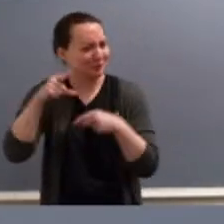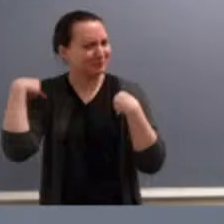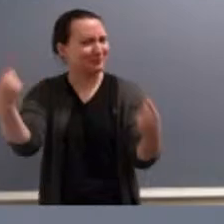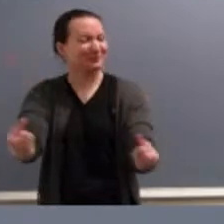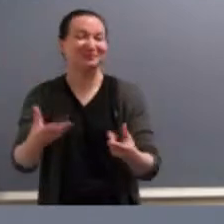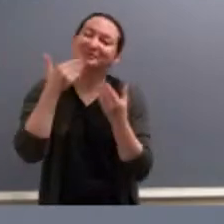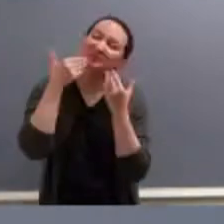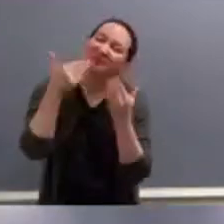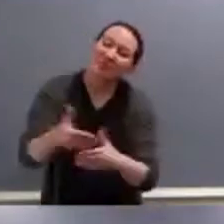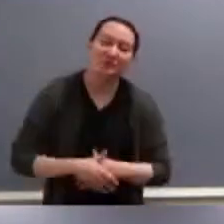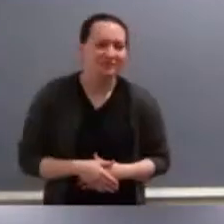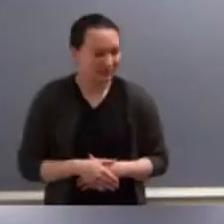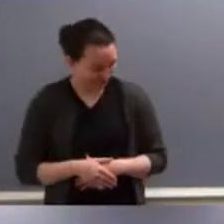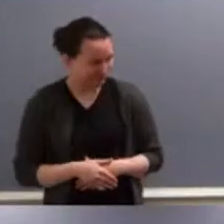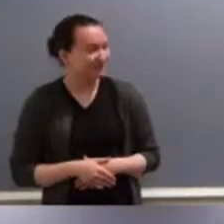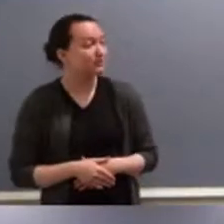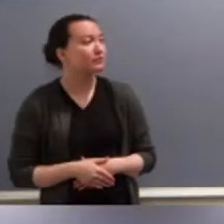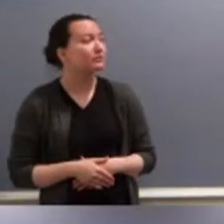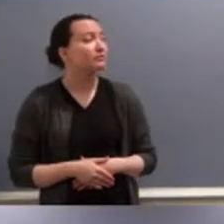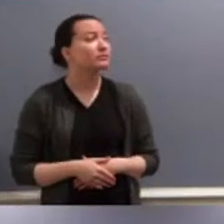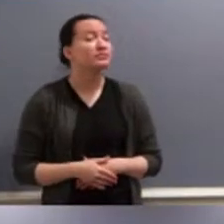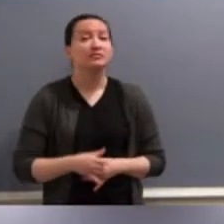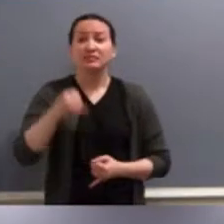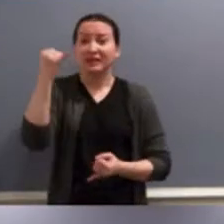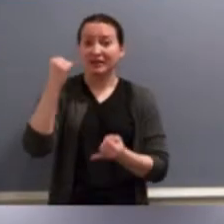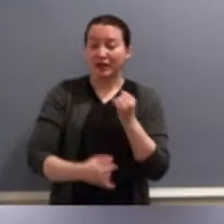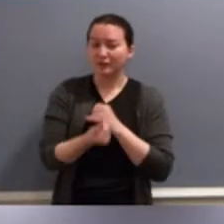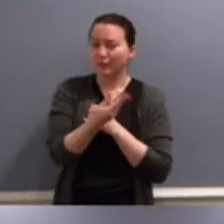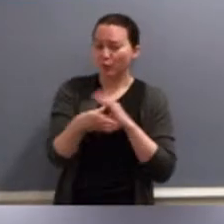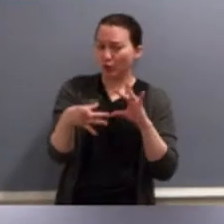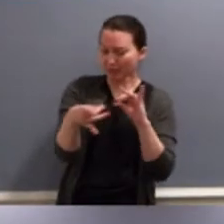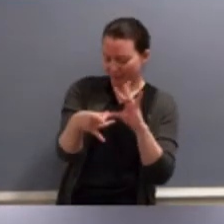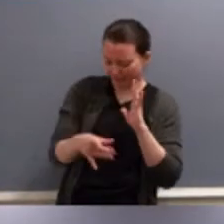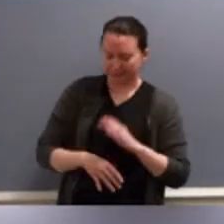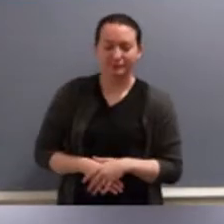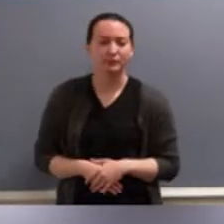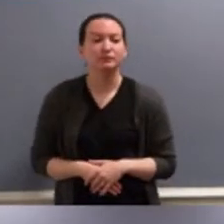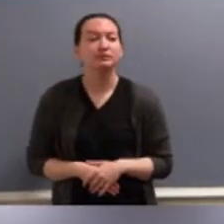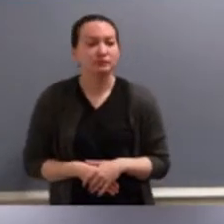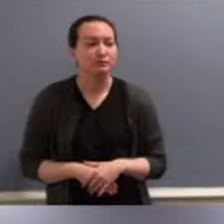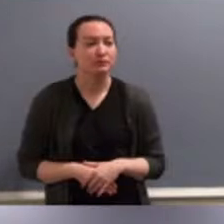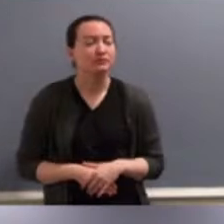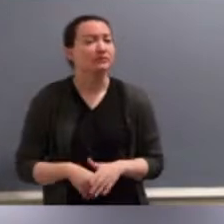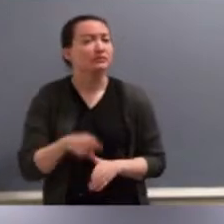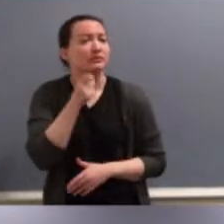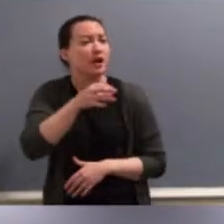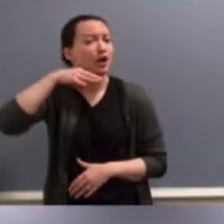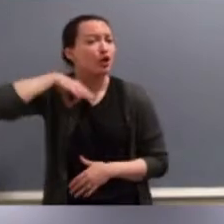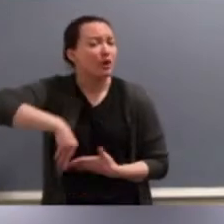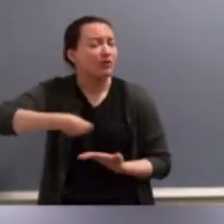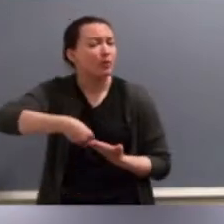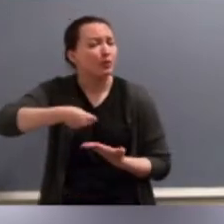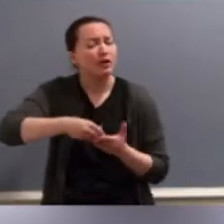thank you thank you just finally just a couple comments the non-profit monies through the arp